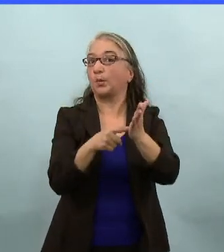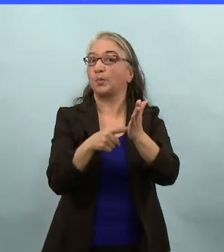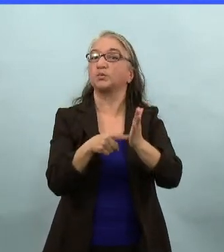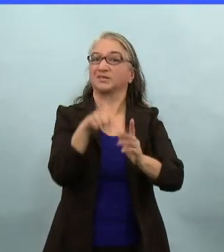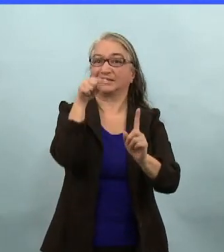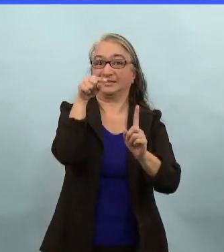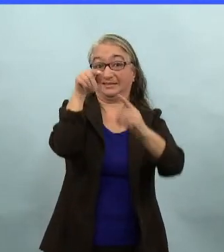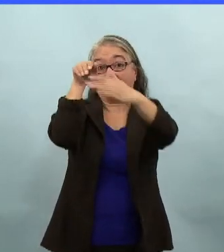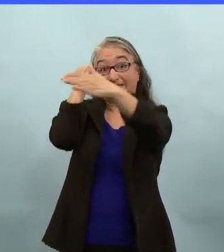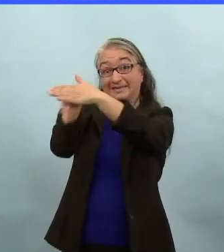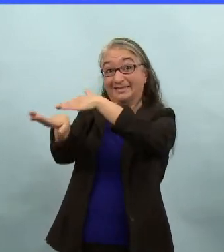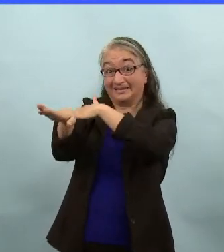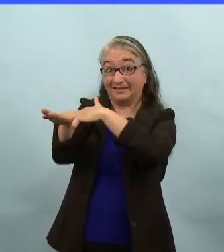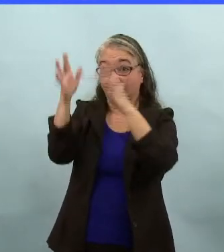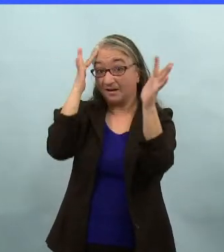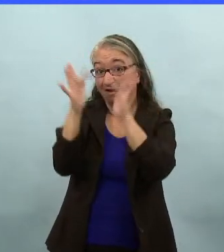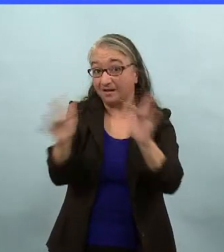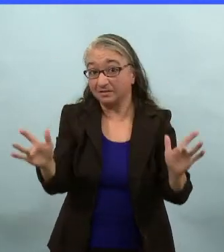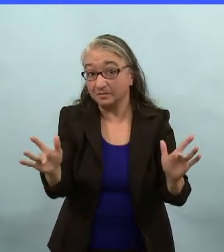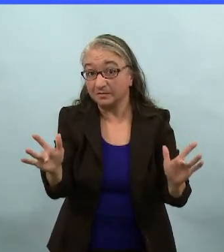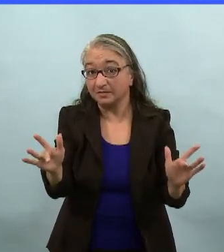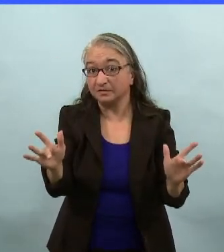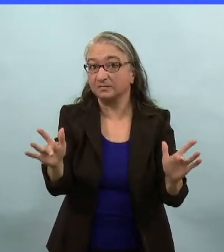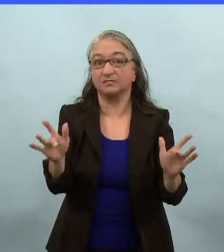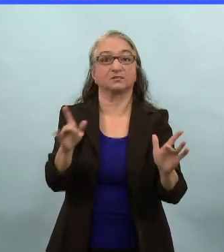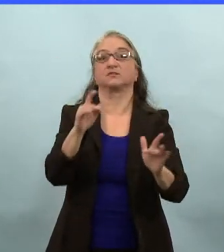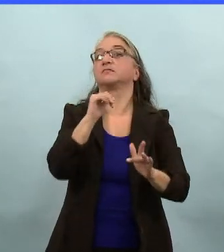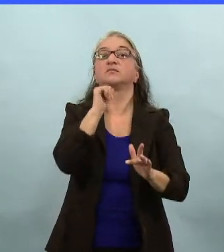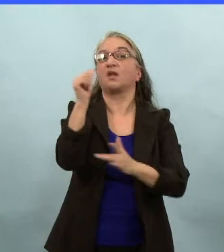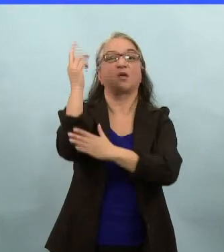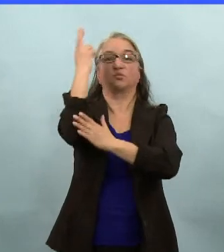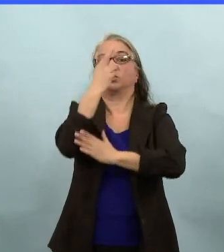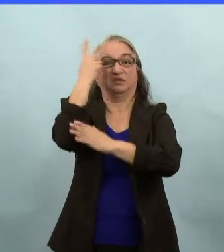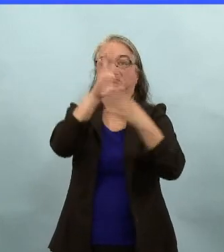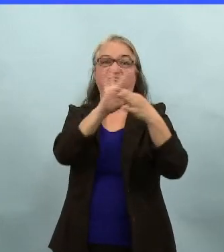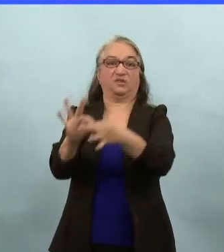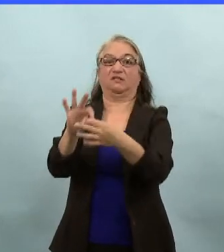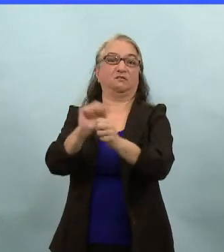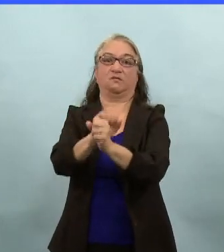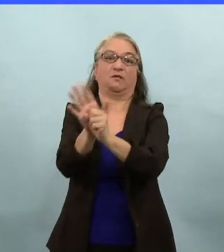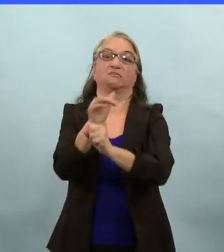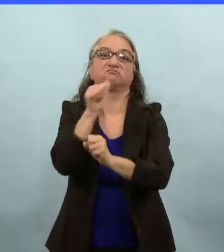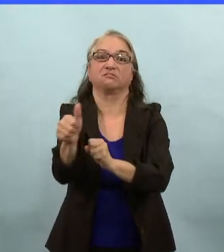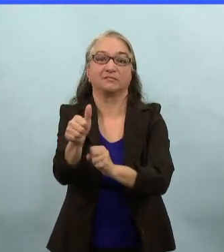of covid they may have been there preoperatively and as part of their pre-op testing they were